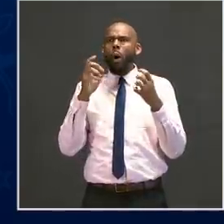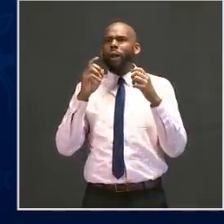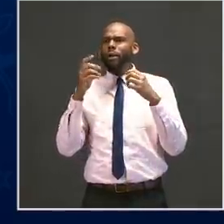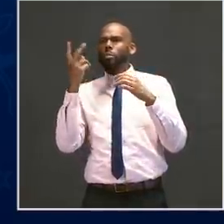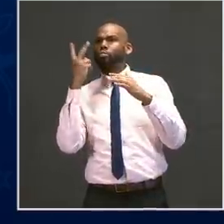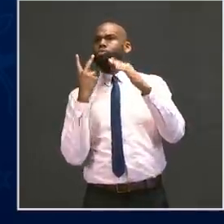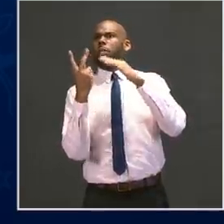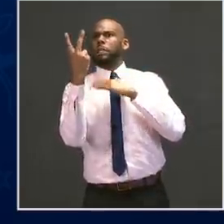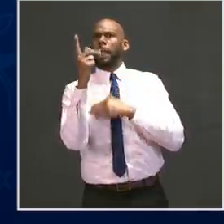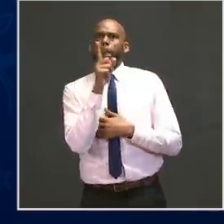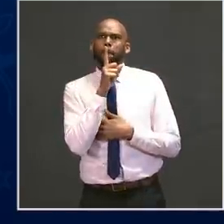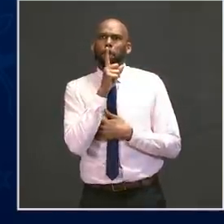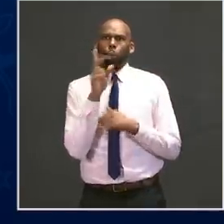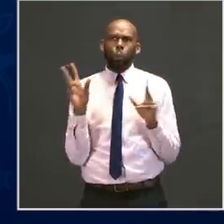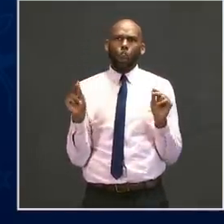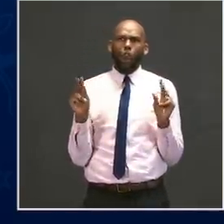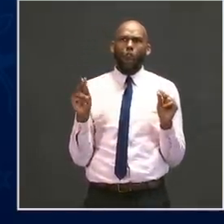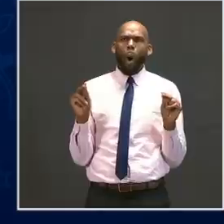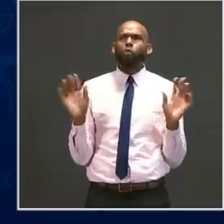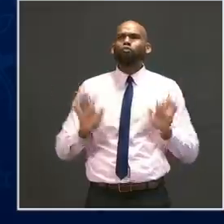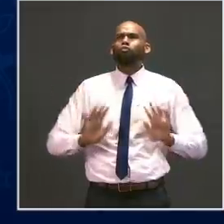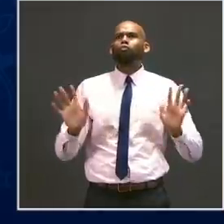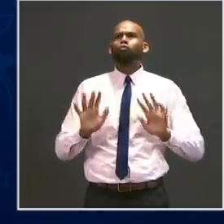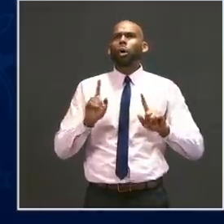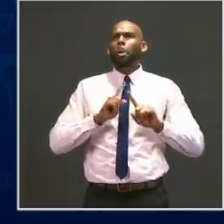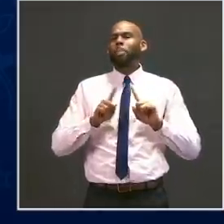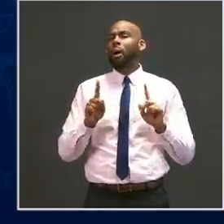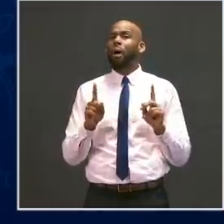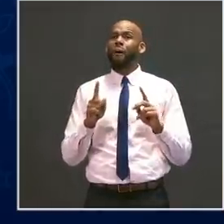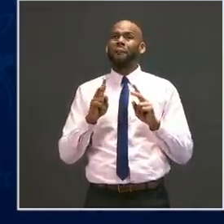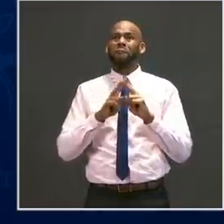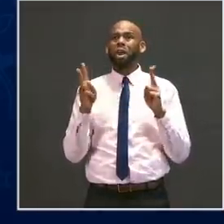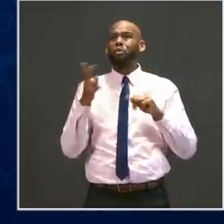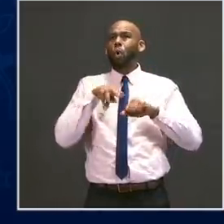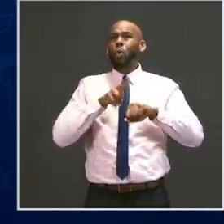but was just giving a very human and emotional response